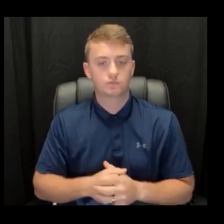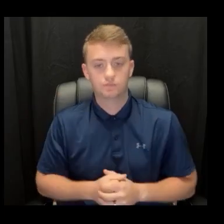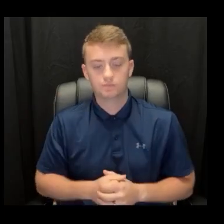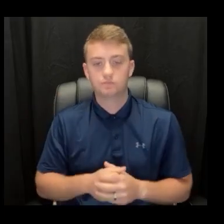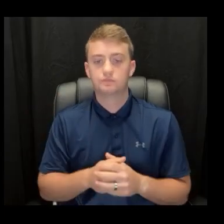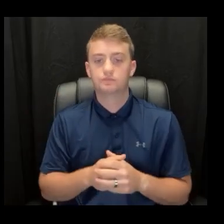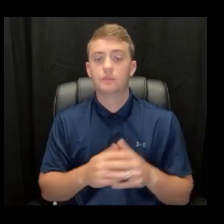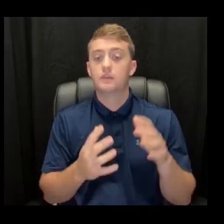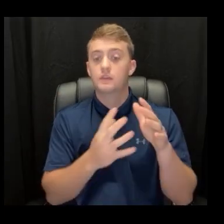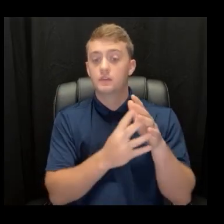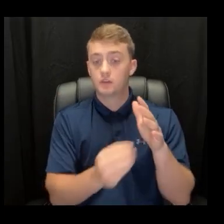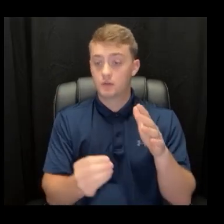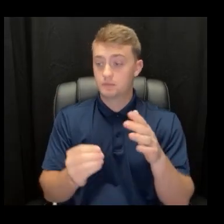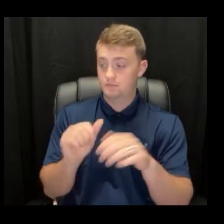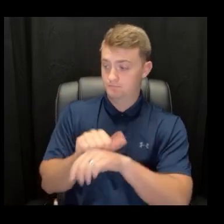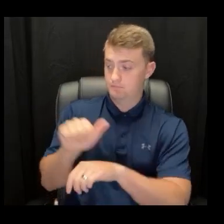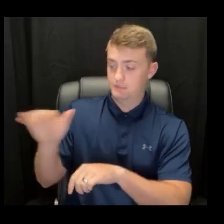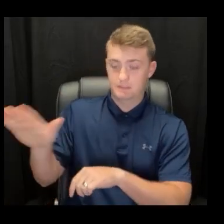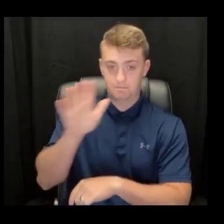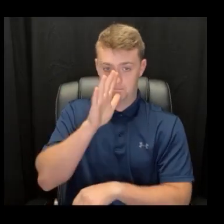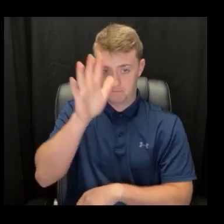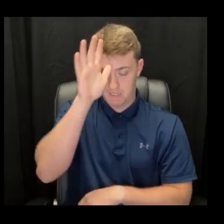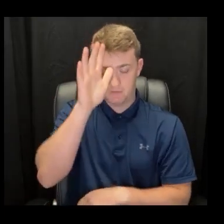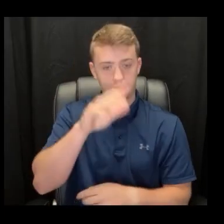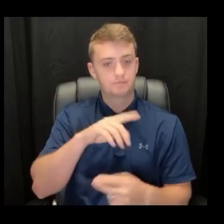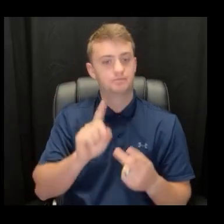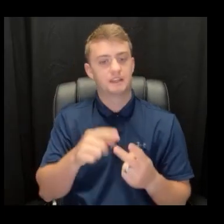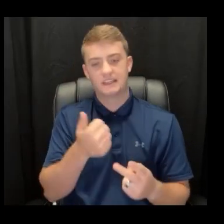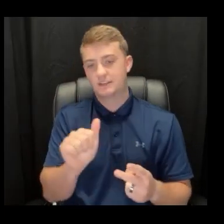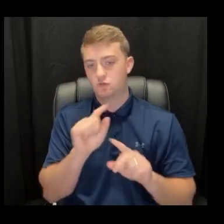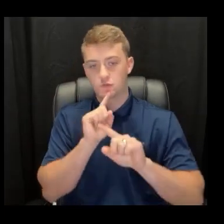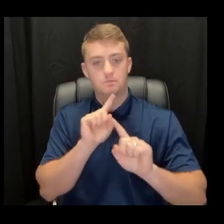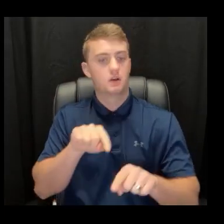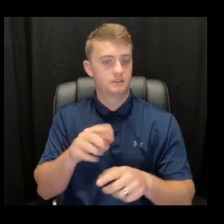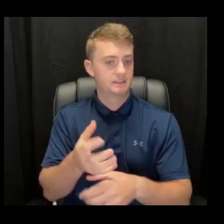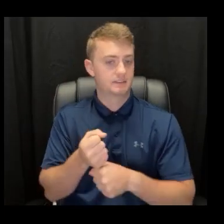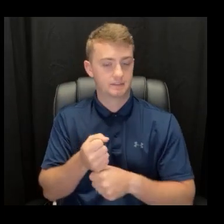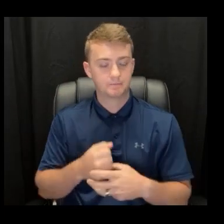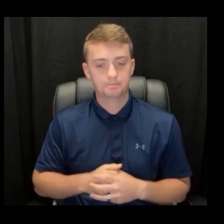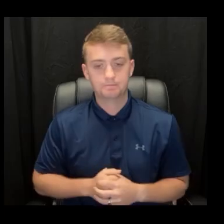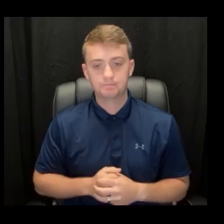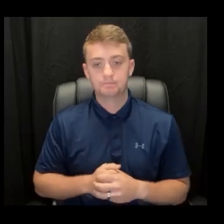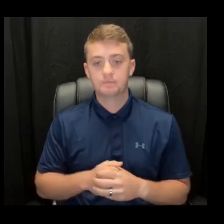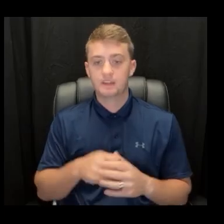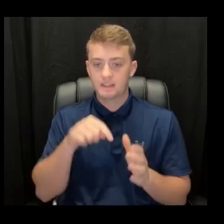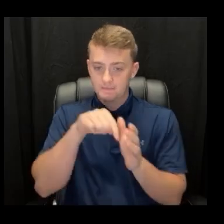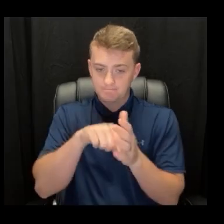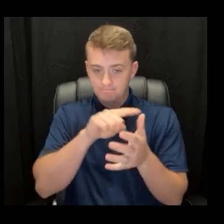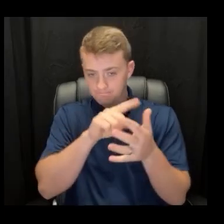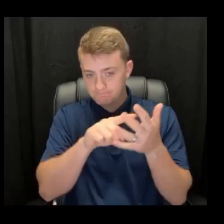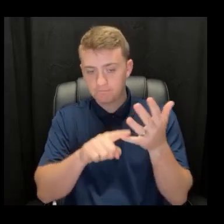of correspondence sent to the parents and any responses received. detailed records of visits to